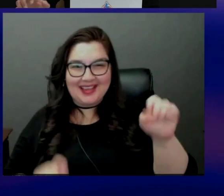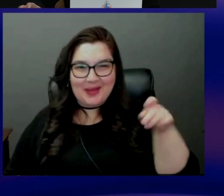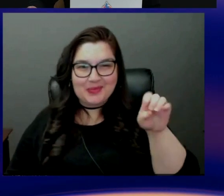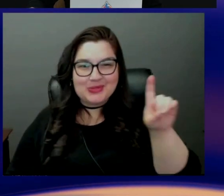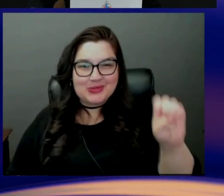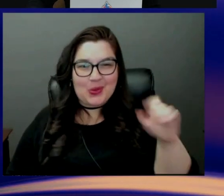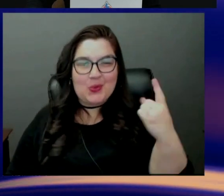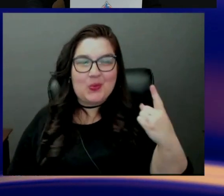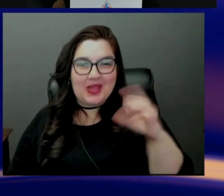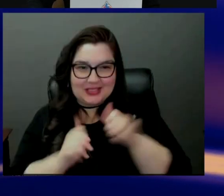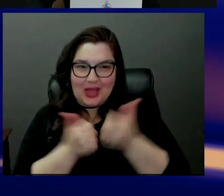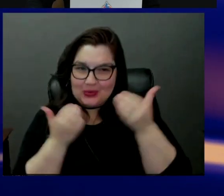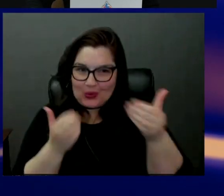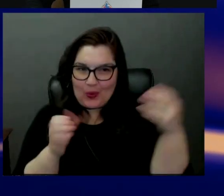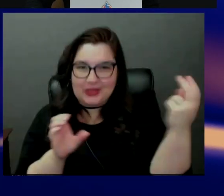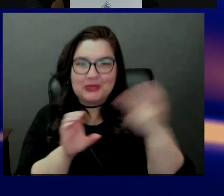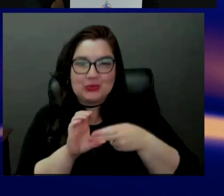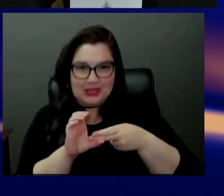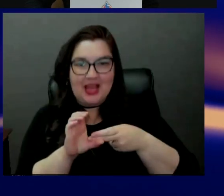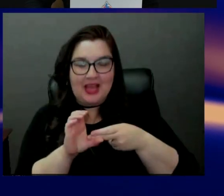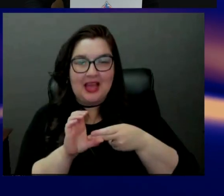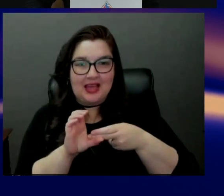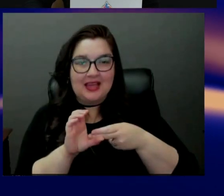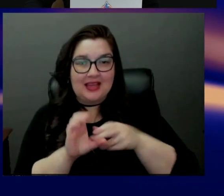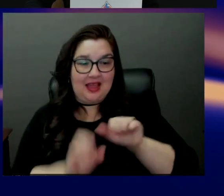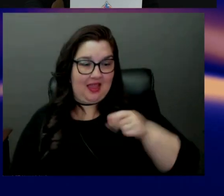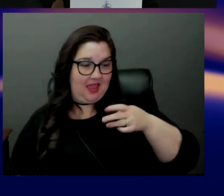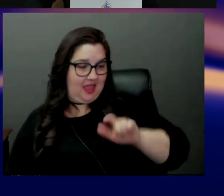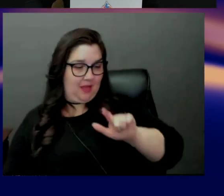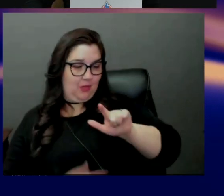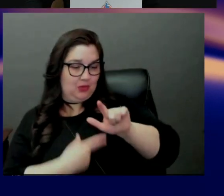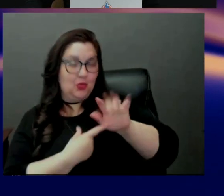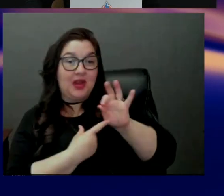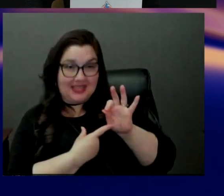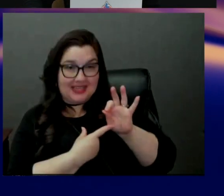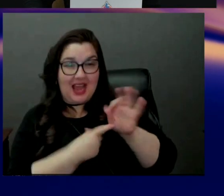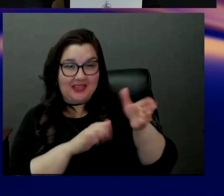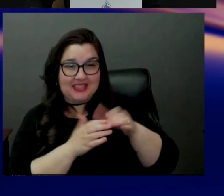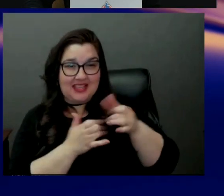you have until April 29th to join the challenge. You go through